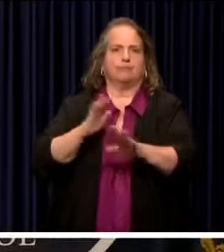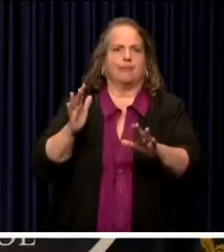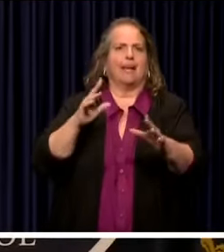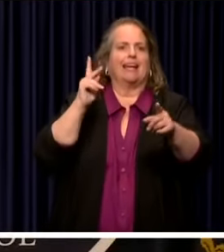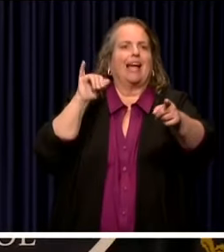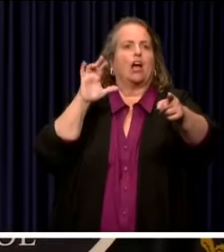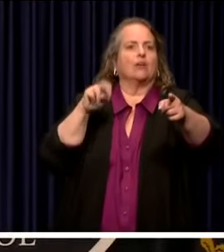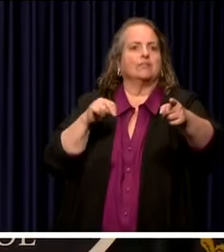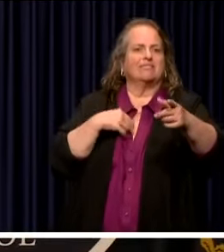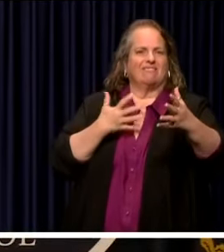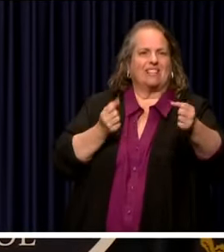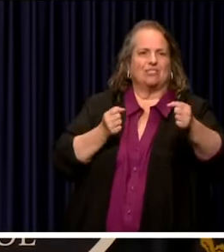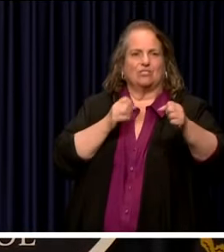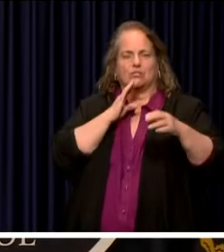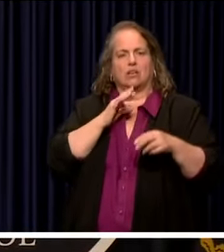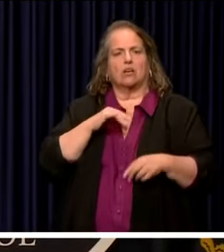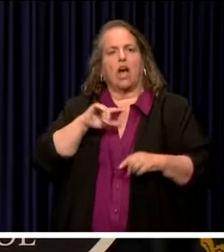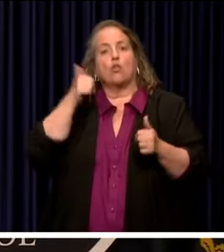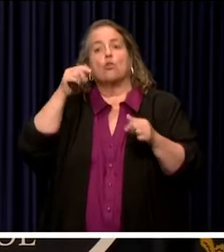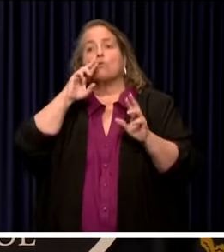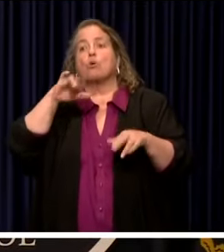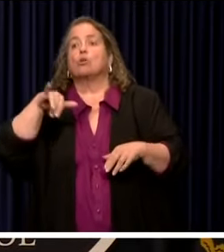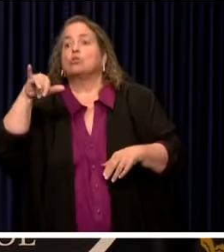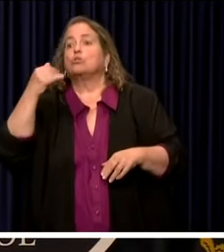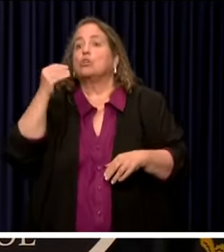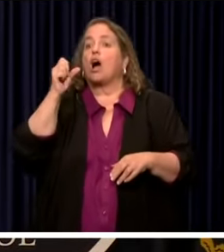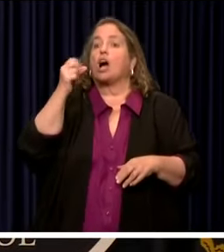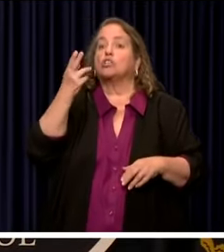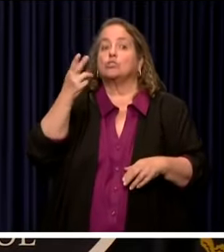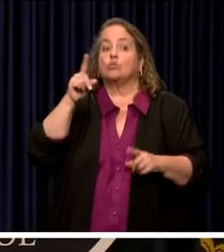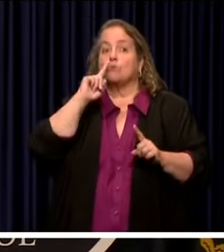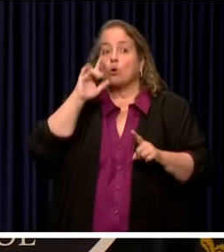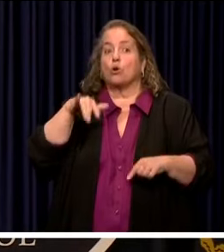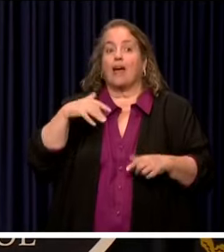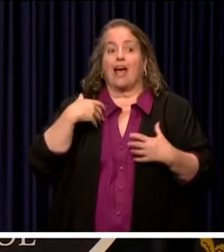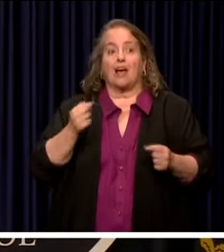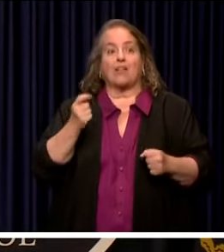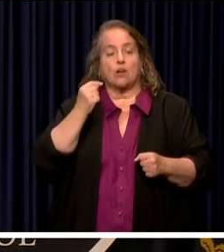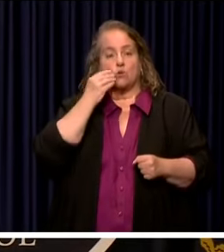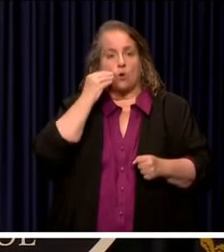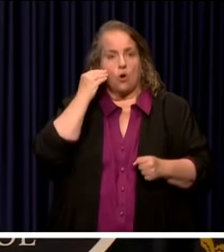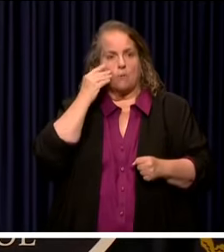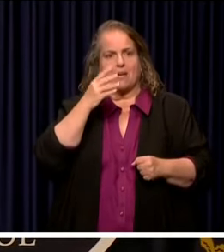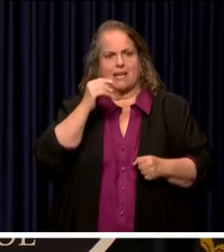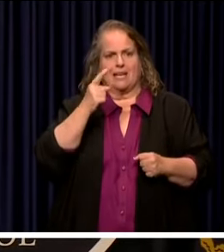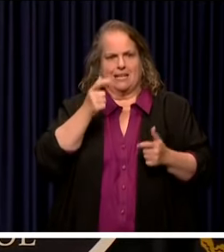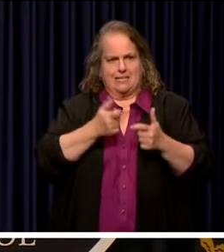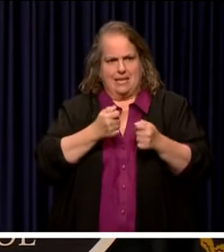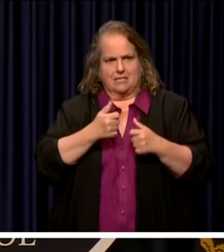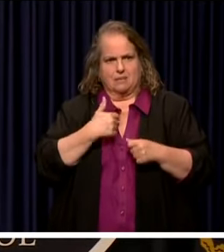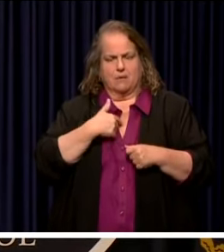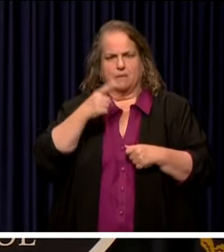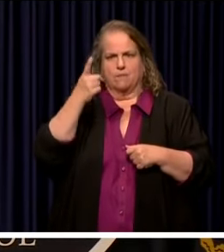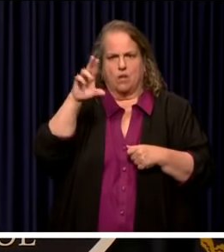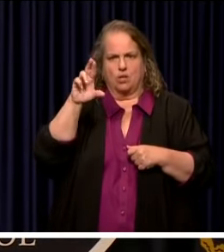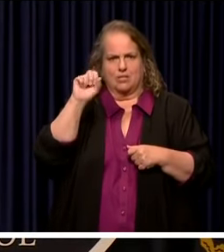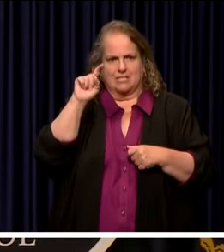WE'RE GOING AND WE HAVE SEEN AND ALSO WHAT TIMES THINGS WOULD